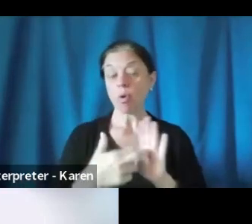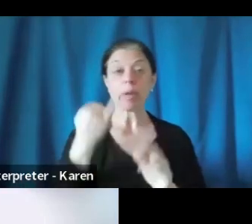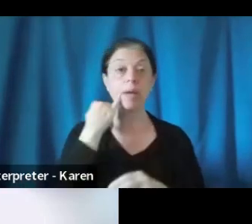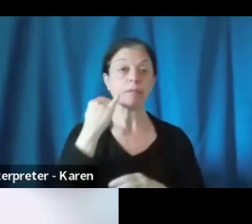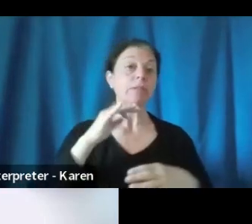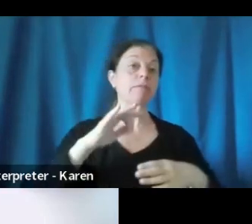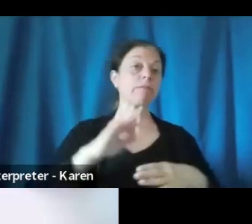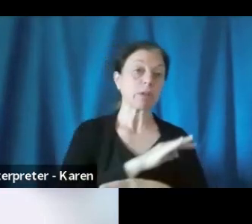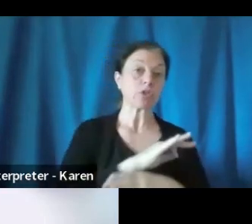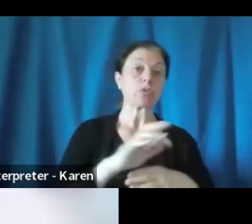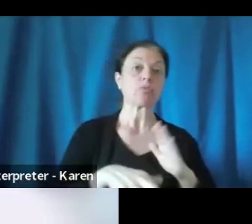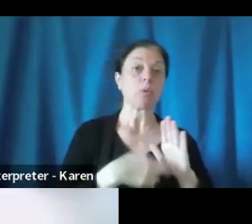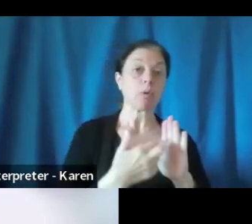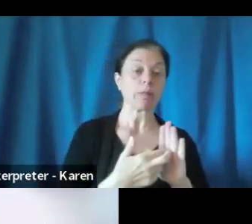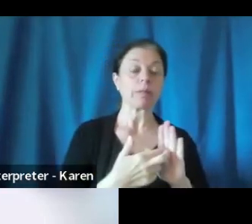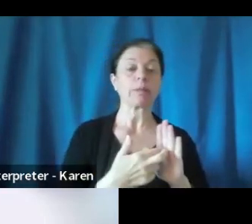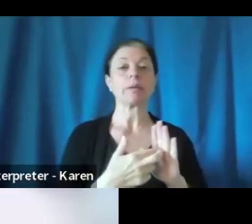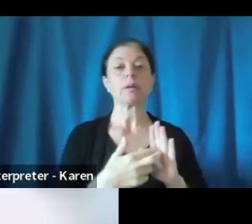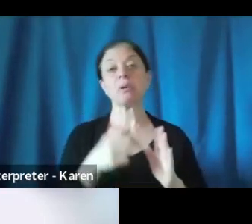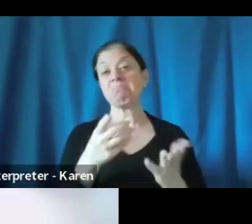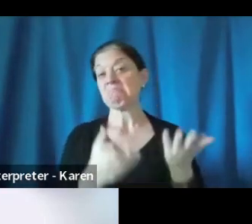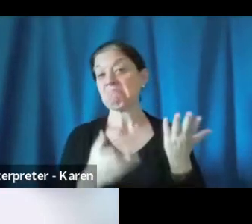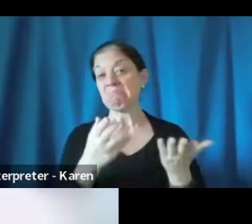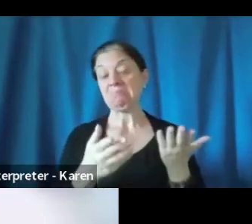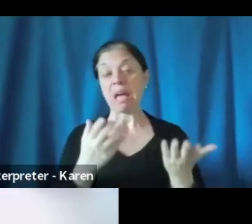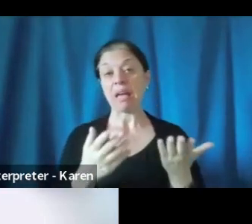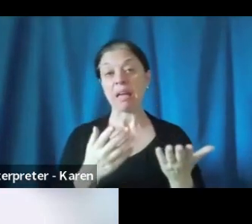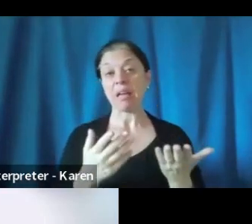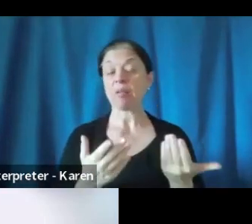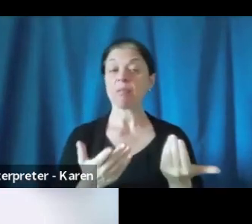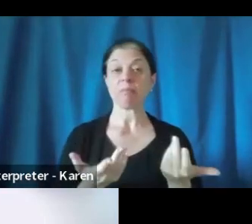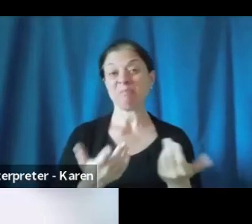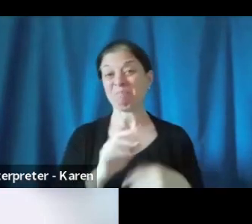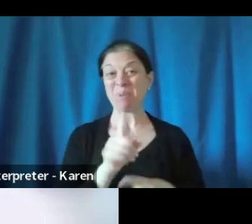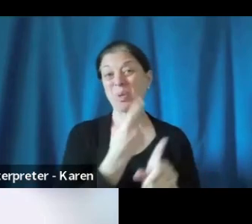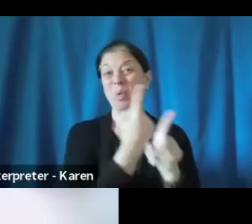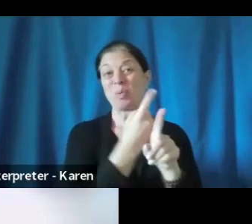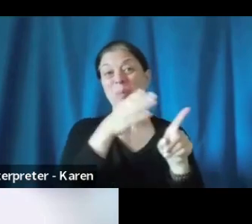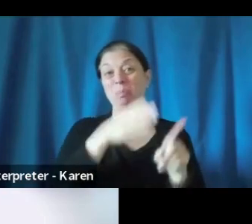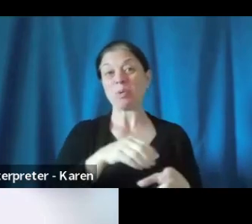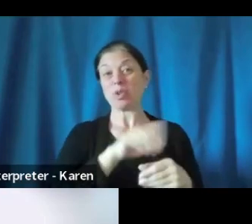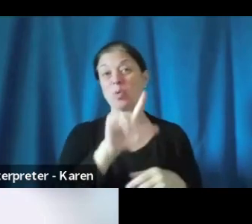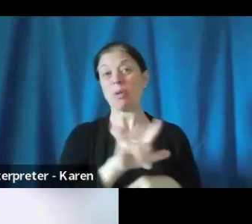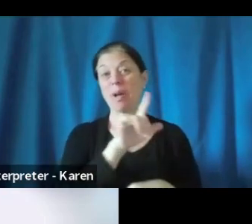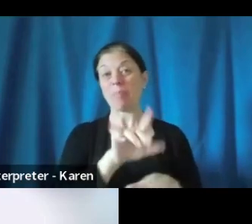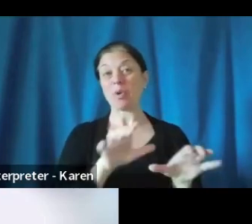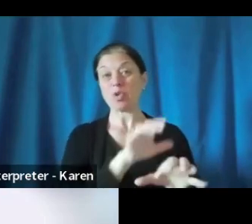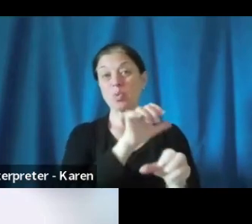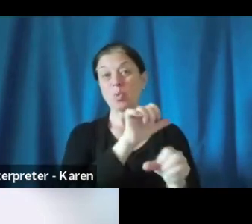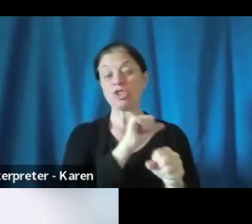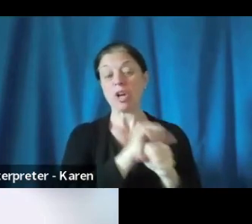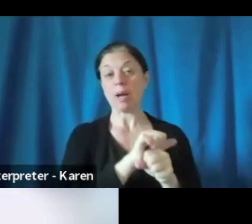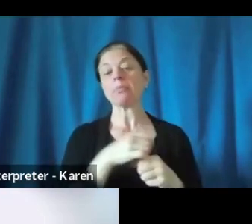RUSA or ACRL can maybe come into play. Depending on your role, like if it's a functional role, you may practically